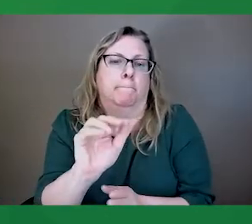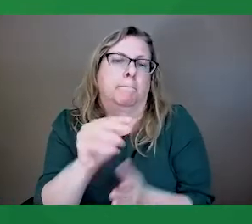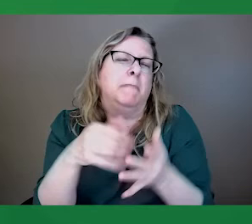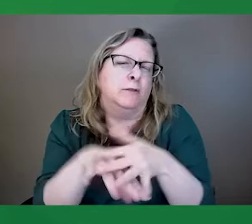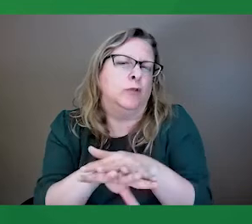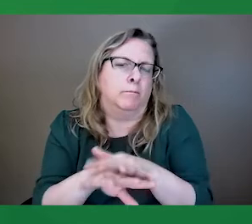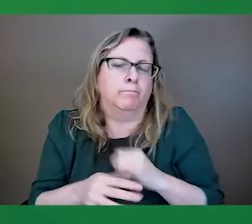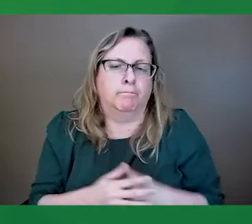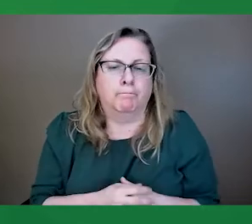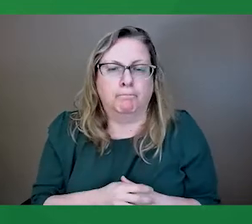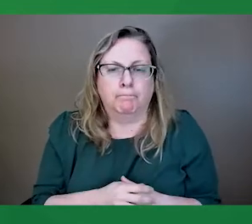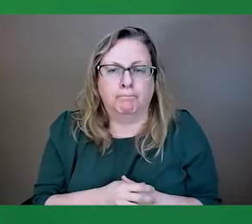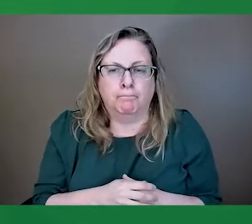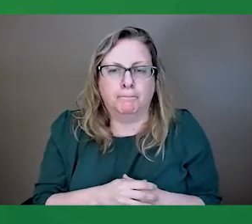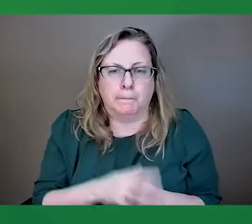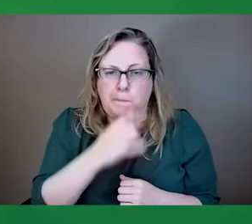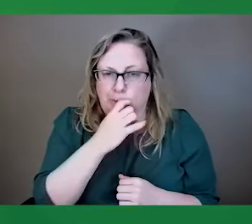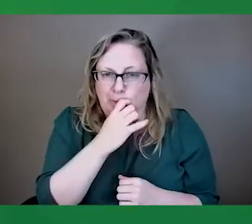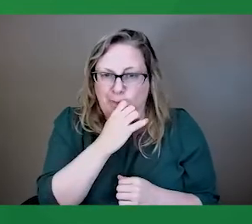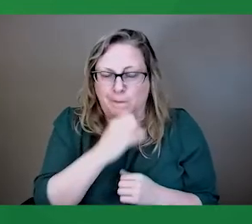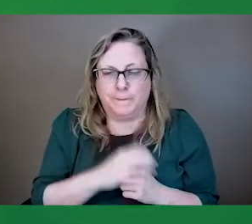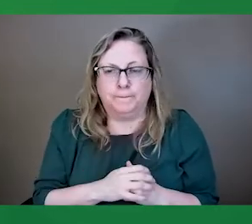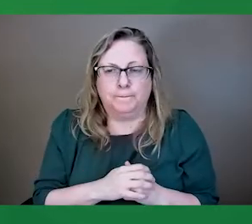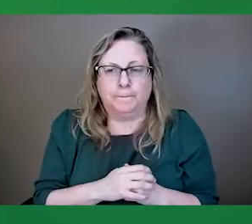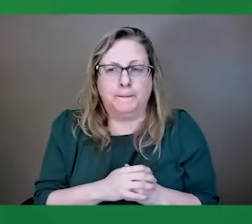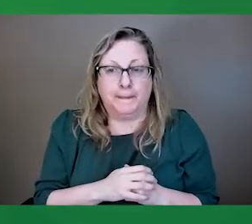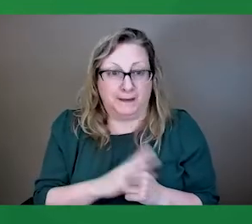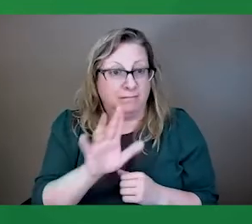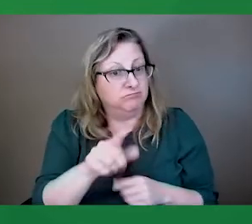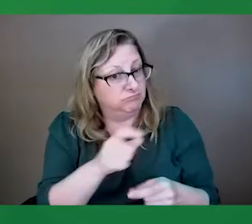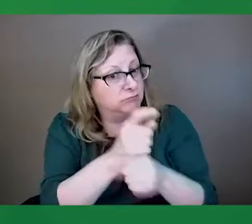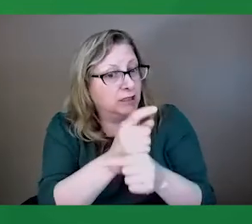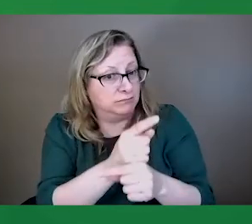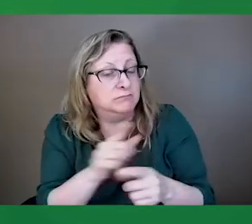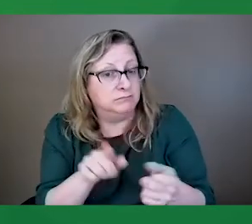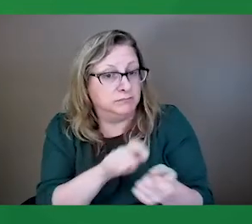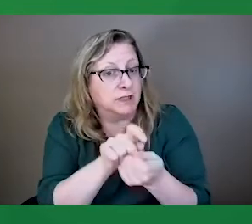[Man] Did I get it right? That is exactly right.